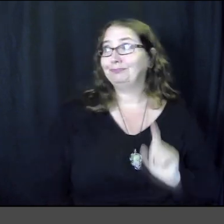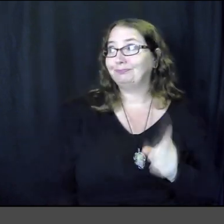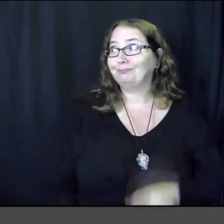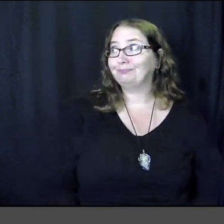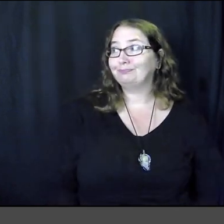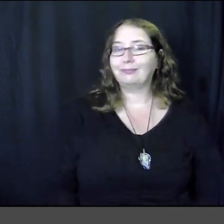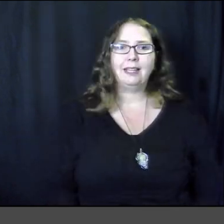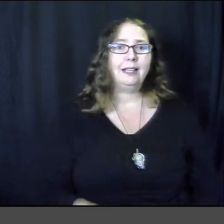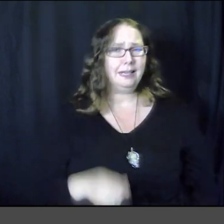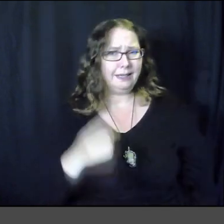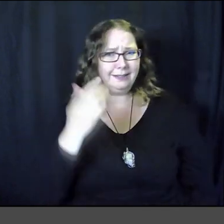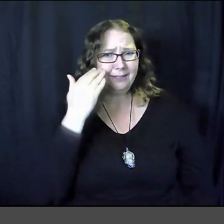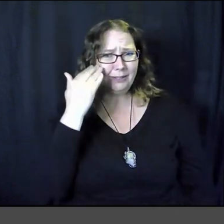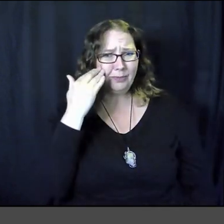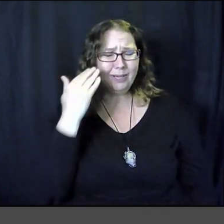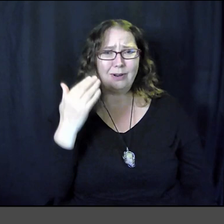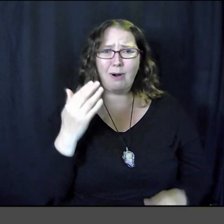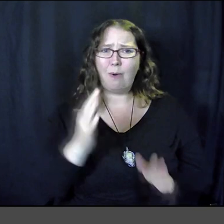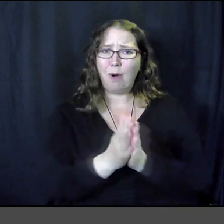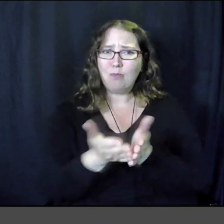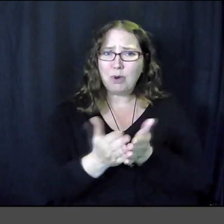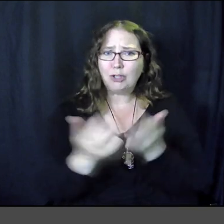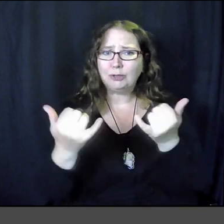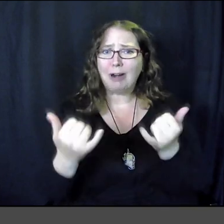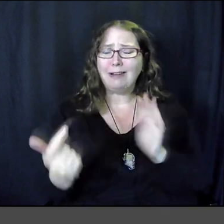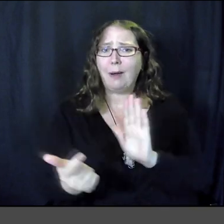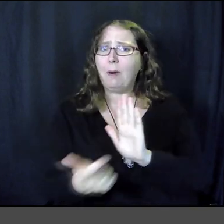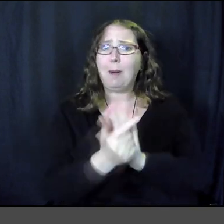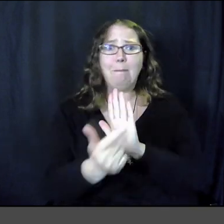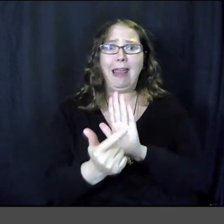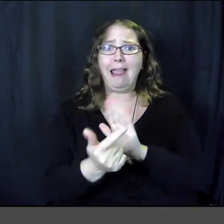A, YOU KNOW, EVER INCREASING AND EXTRAORDINARY RATE.